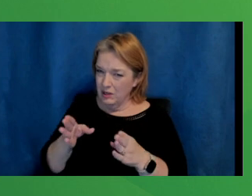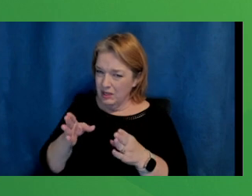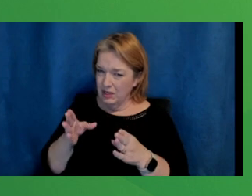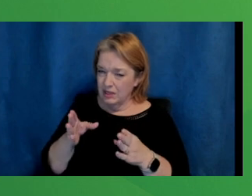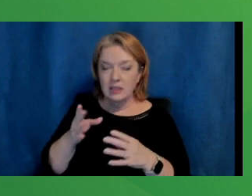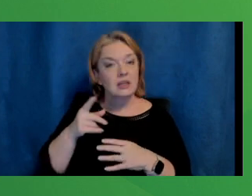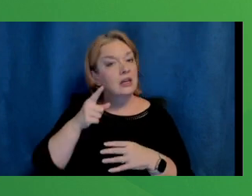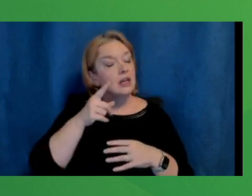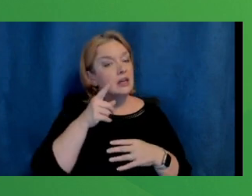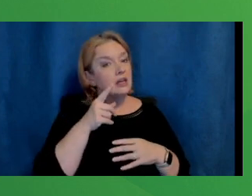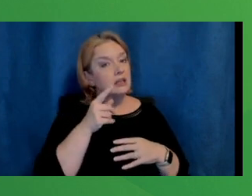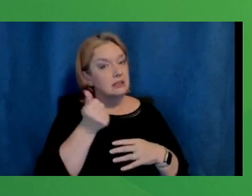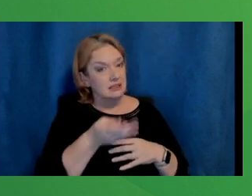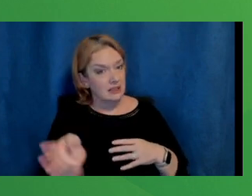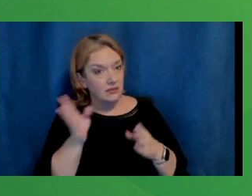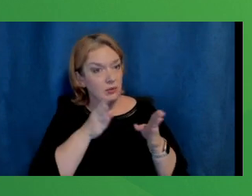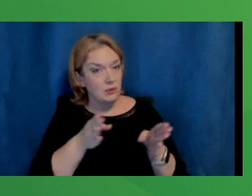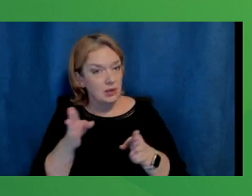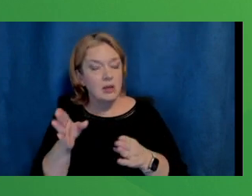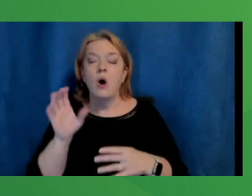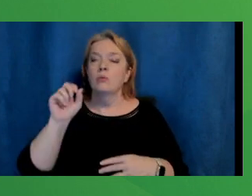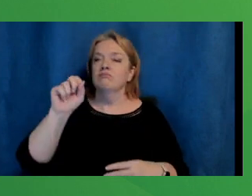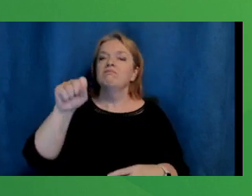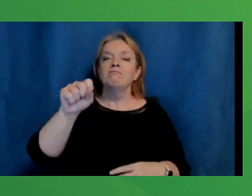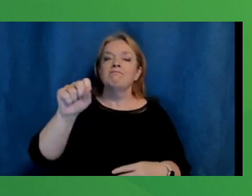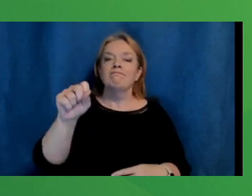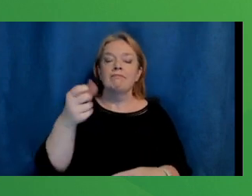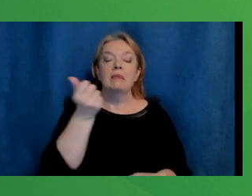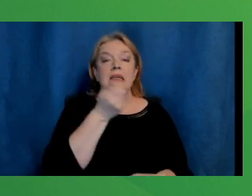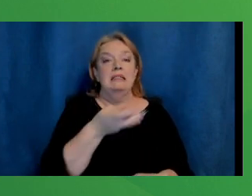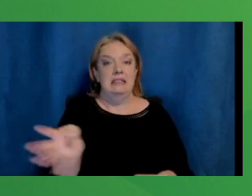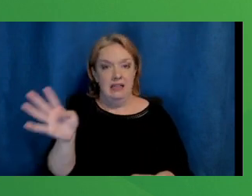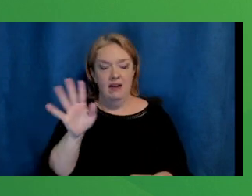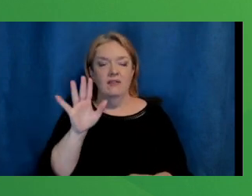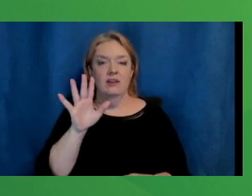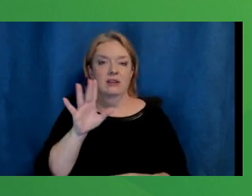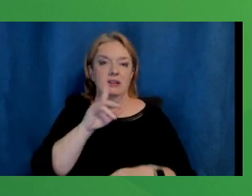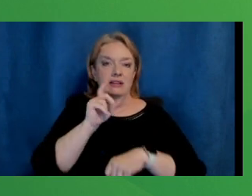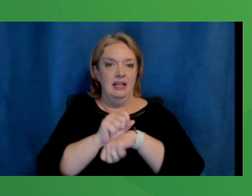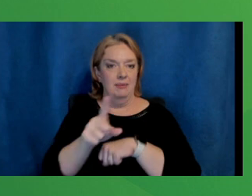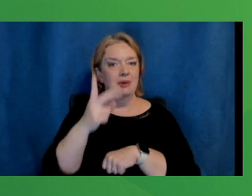Yes, I think several of the assignments that you saw here, presented by Ms. Briscoe and Mr. Drabo,